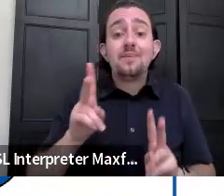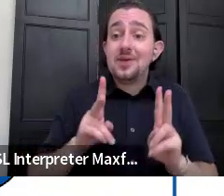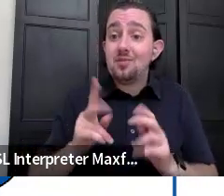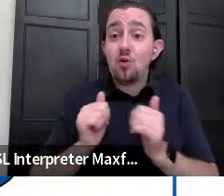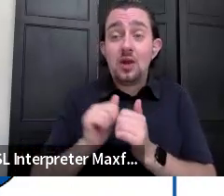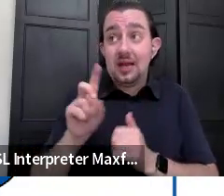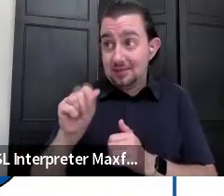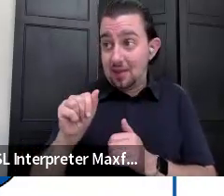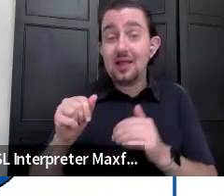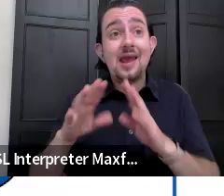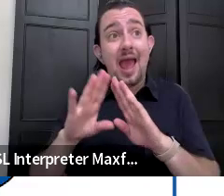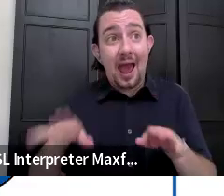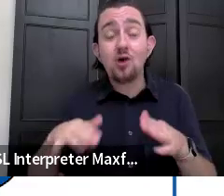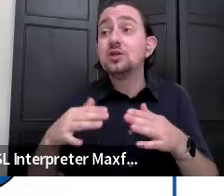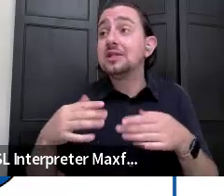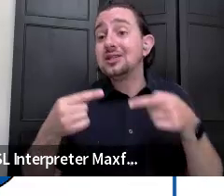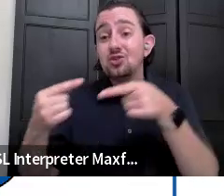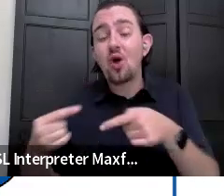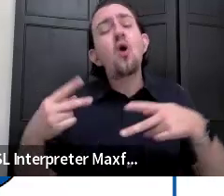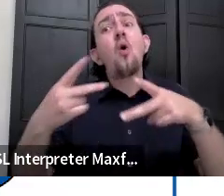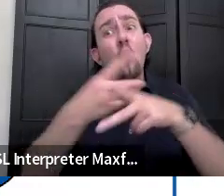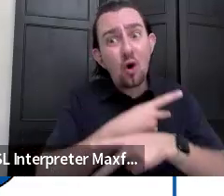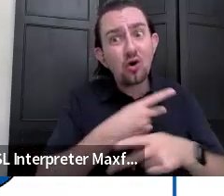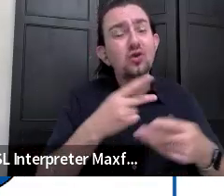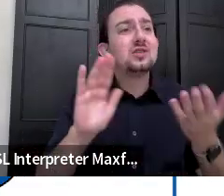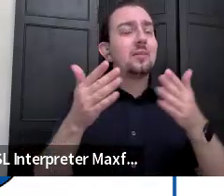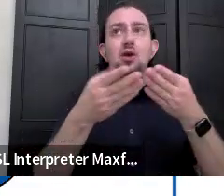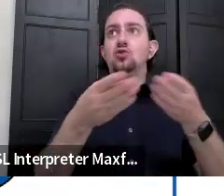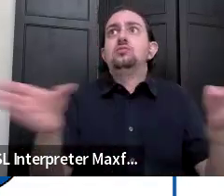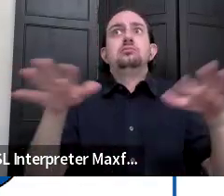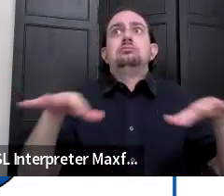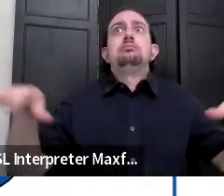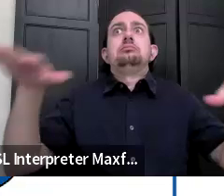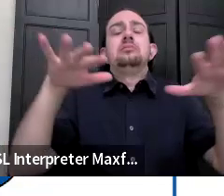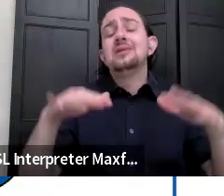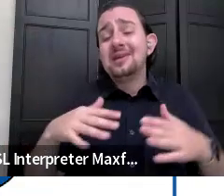And it is already really bad, particularly in the Bay Area where Sonya and I are.